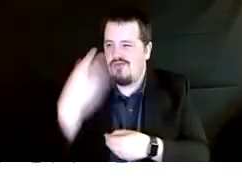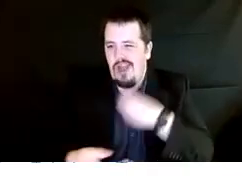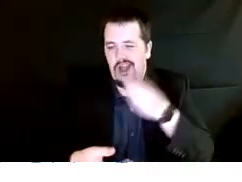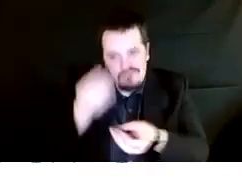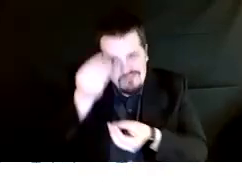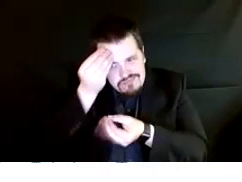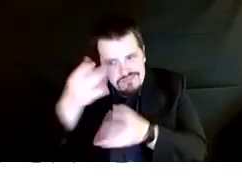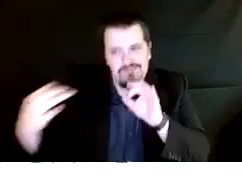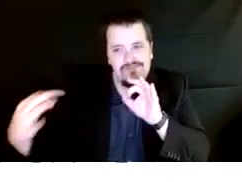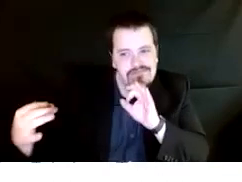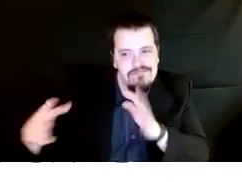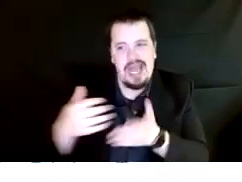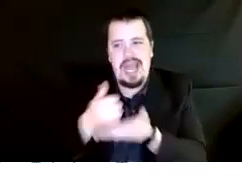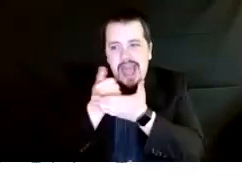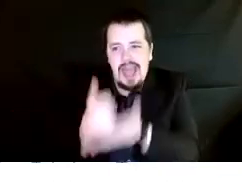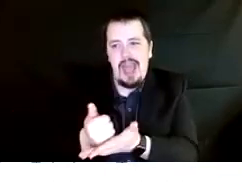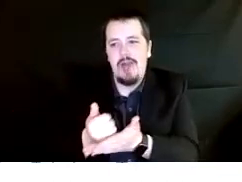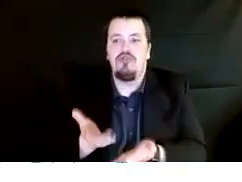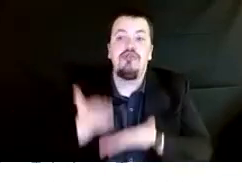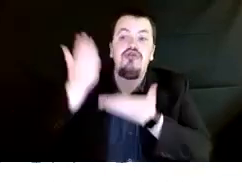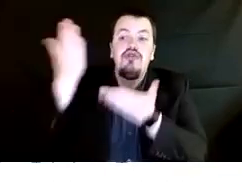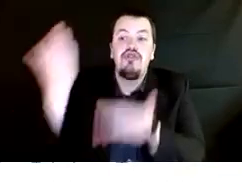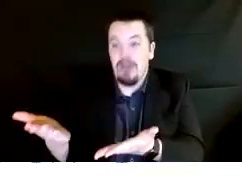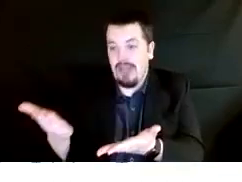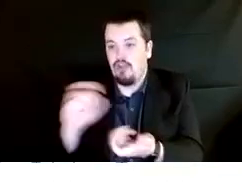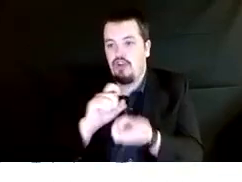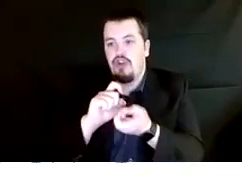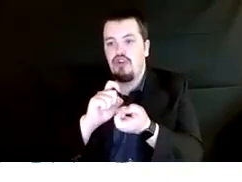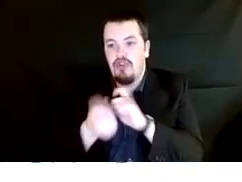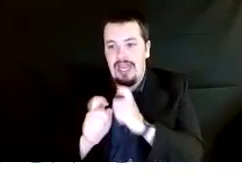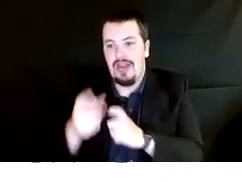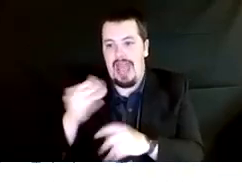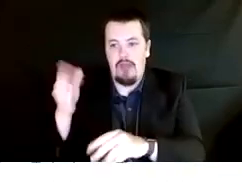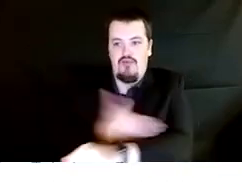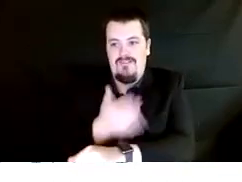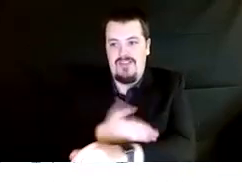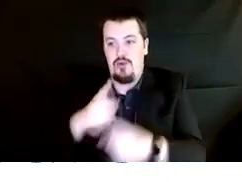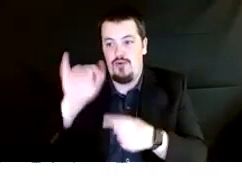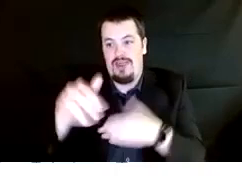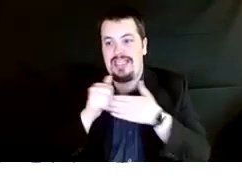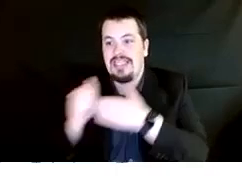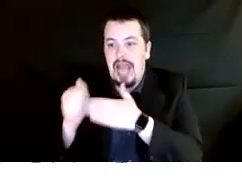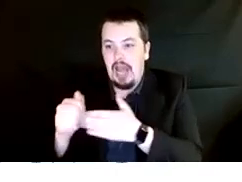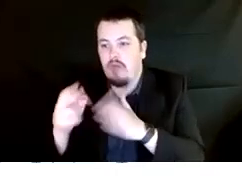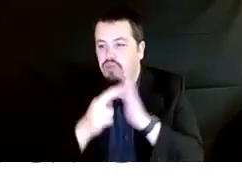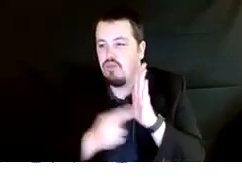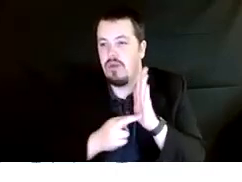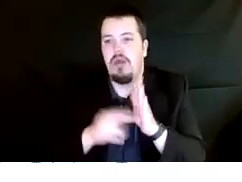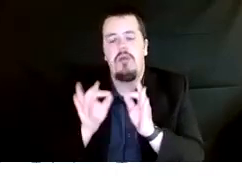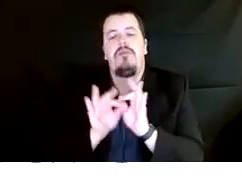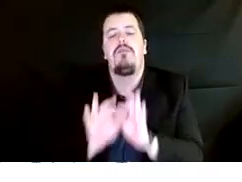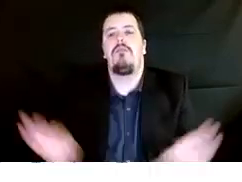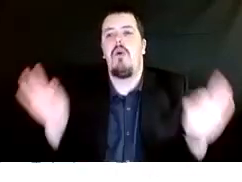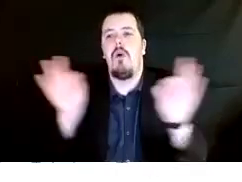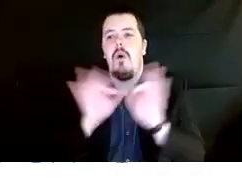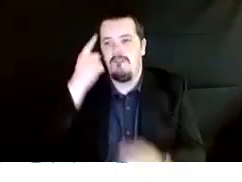on suggested uh changes and revisions to these guidelines.. how important that was to us and